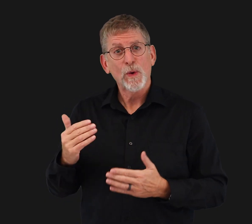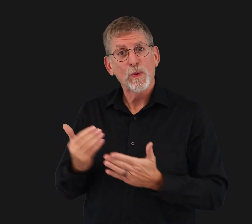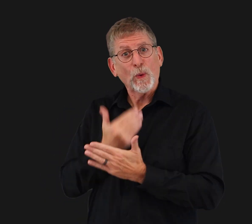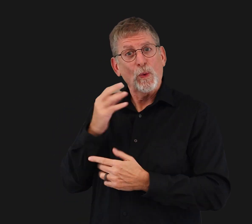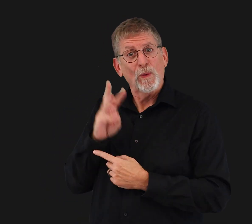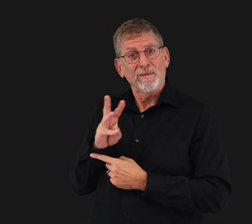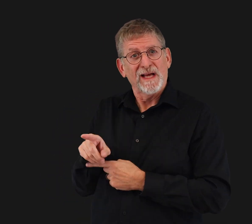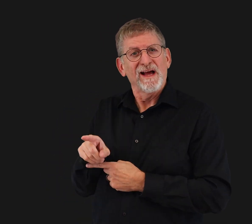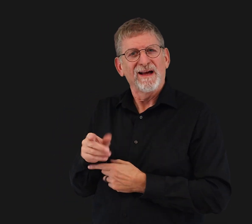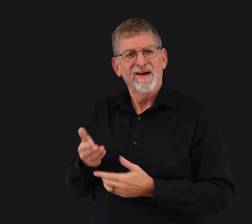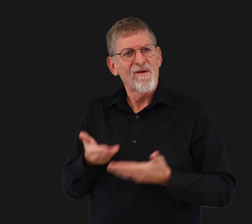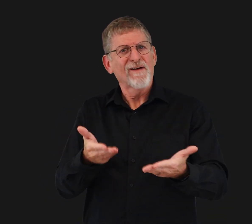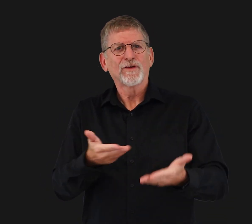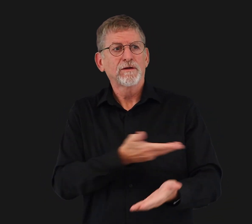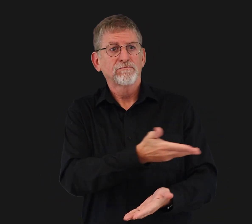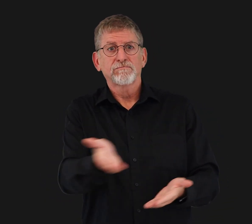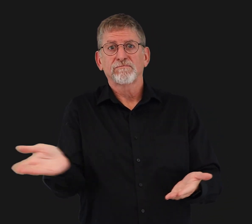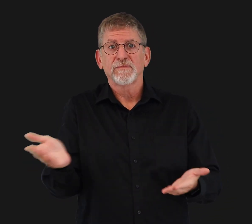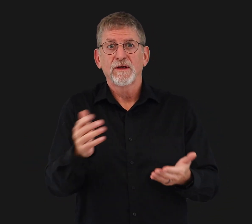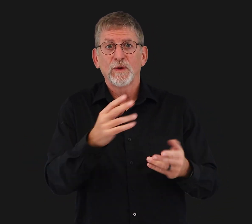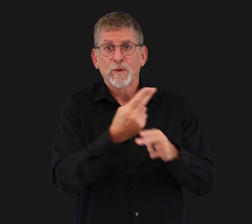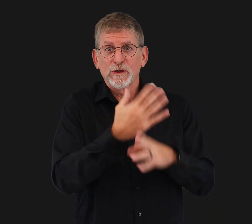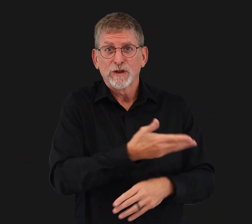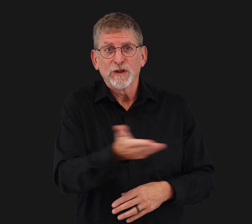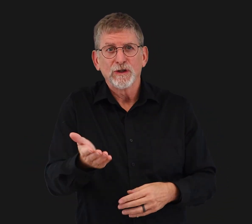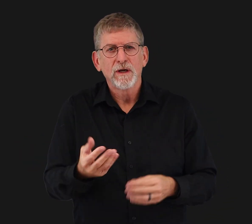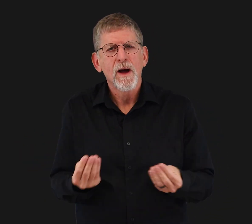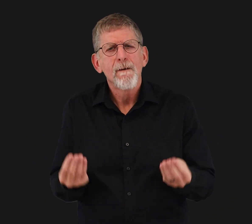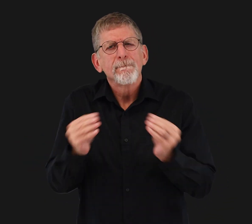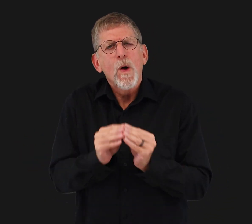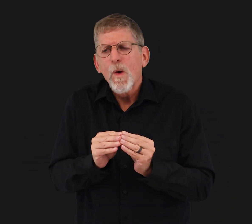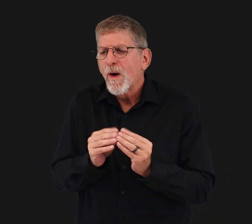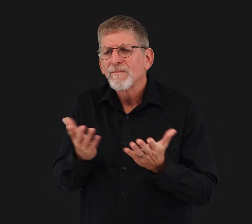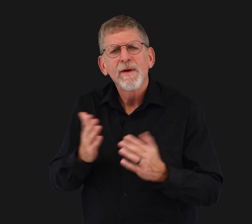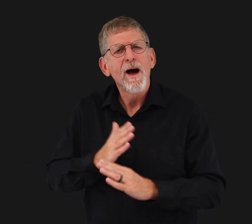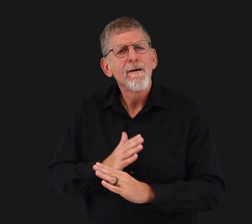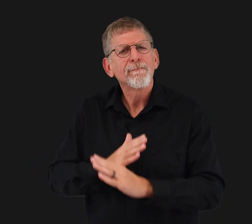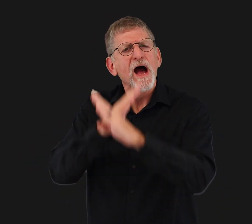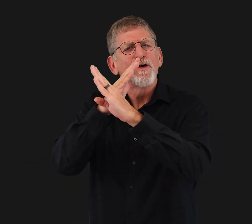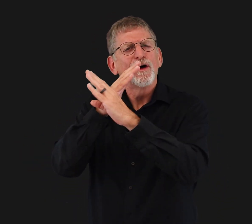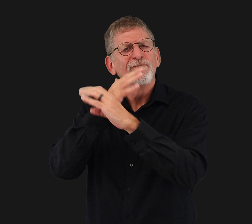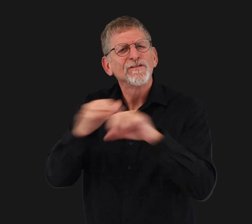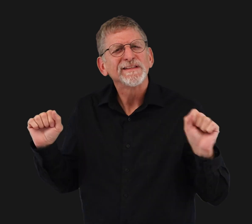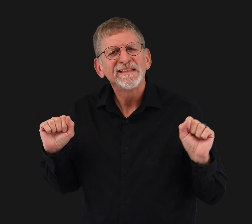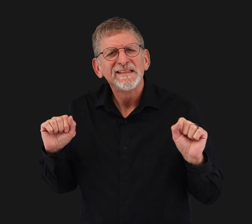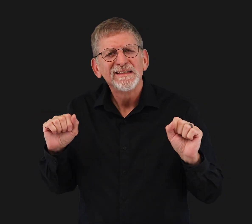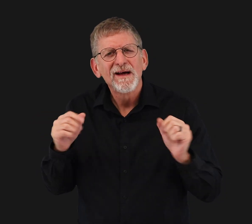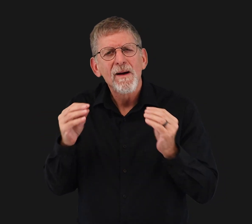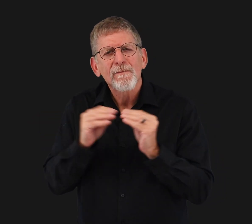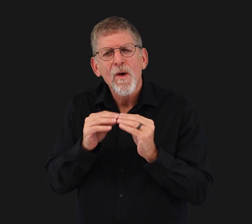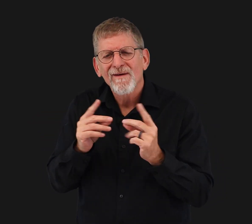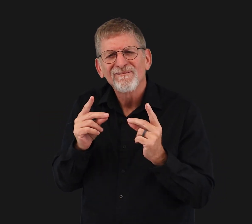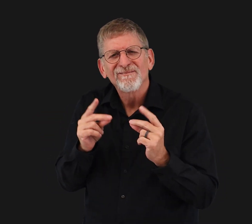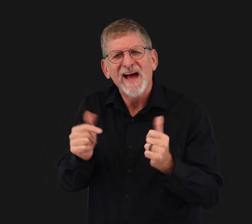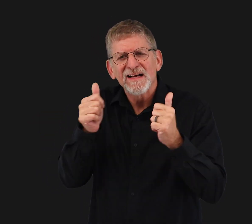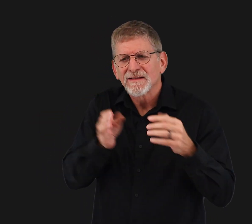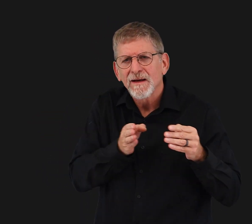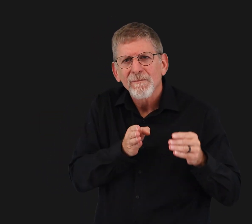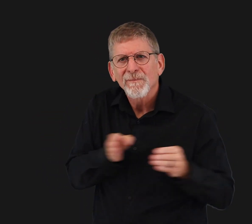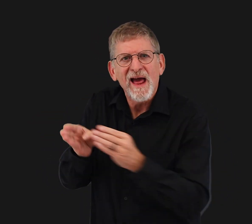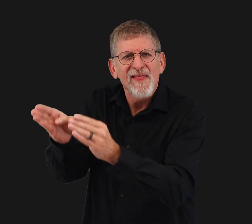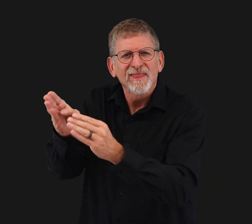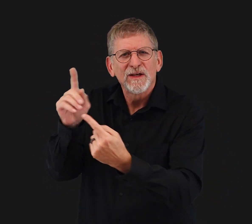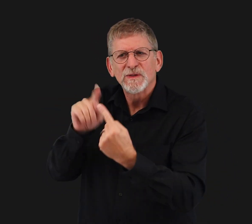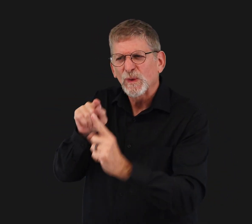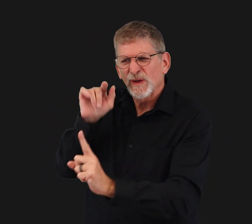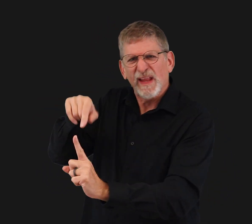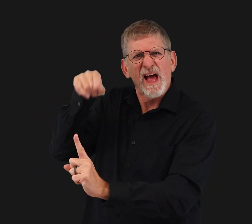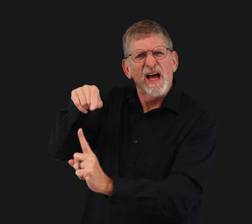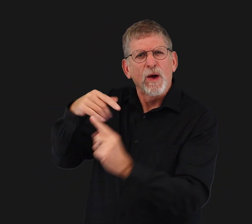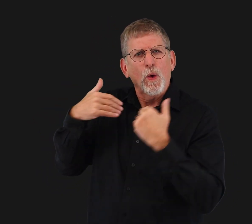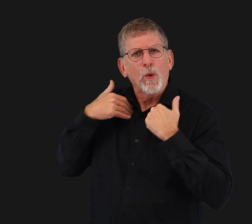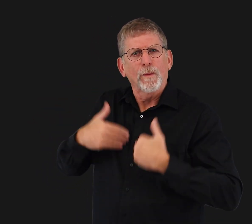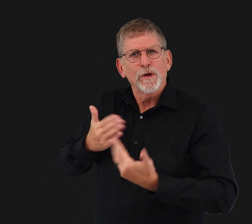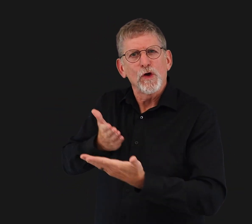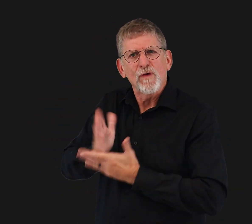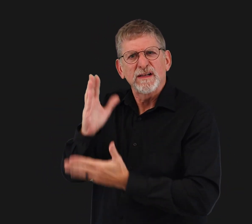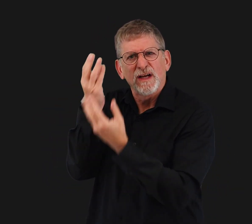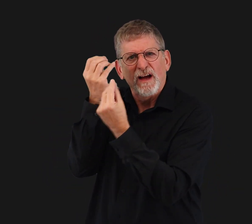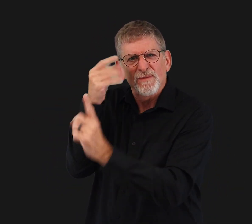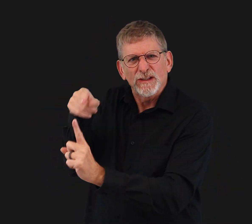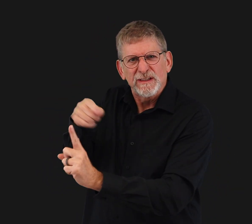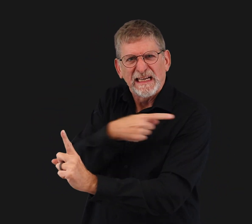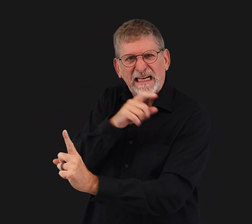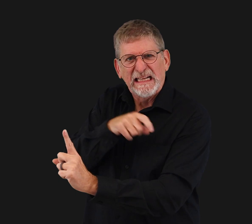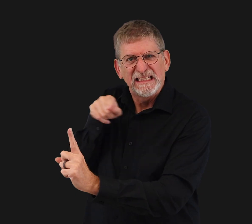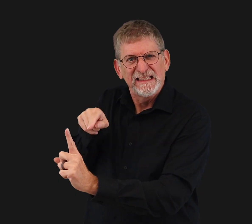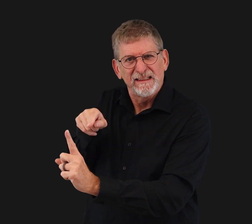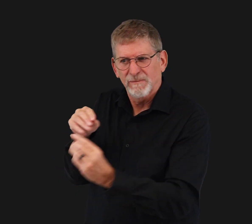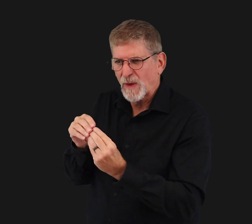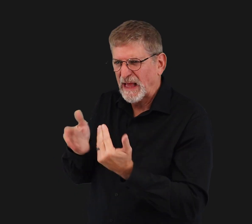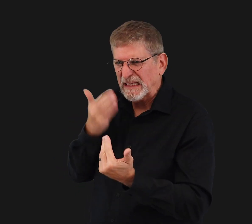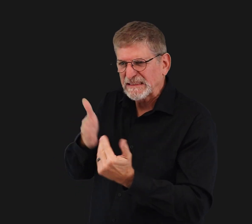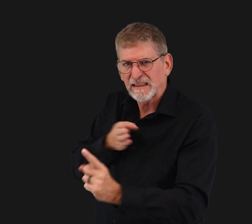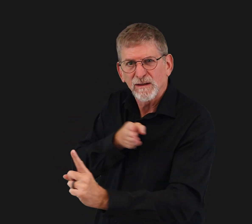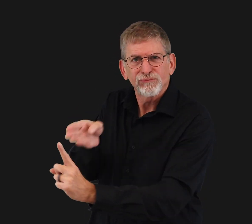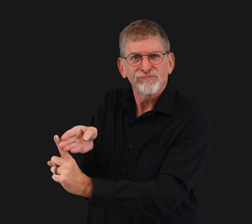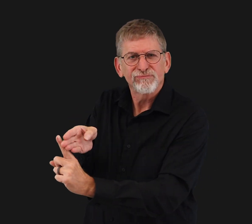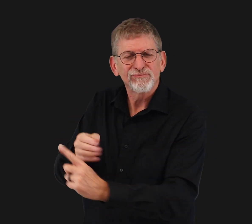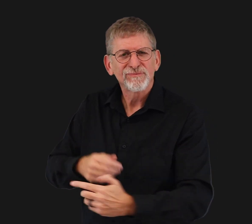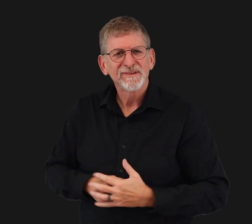Our new website offers individual users with a more barrier-free and swifter path to the human rights information they need.